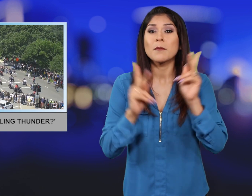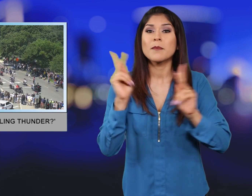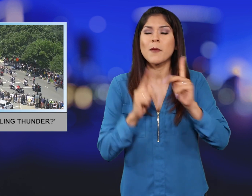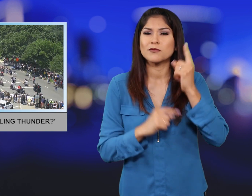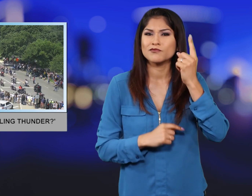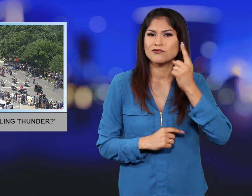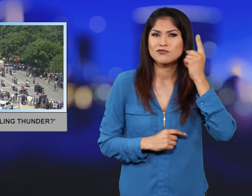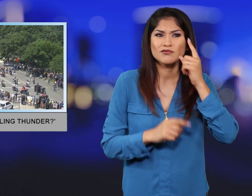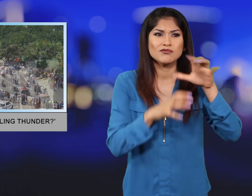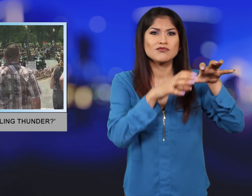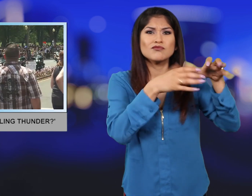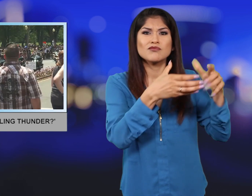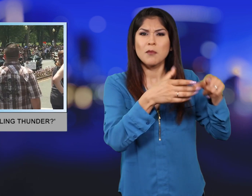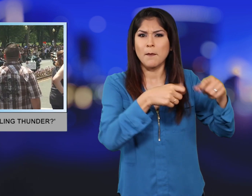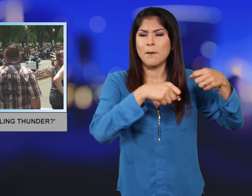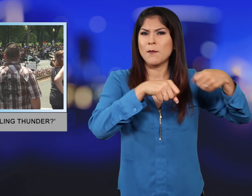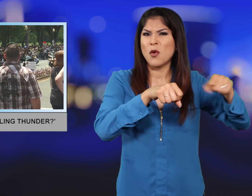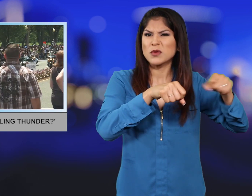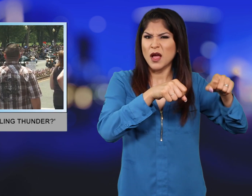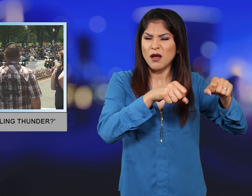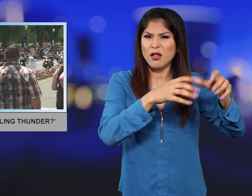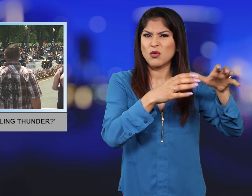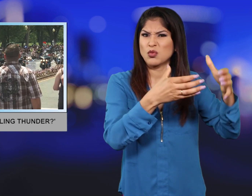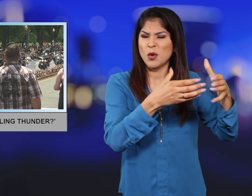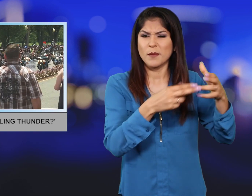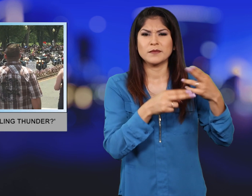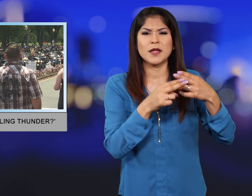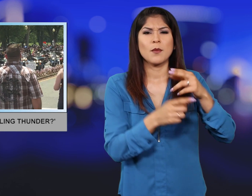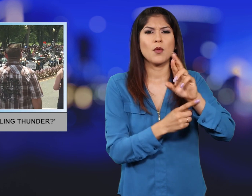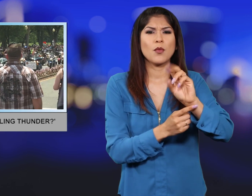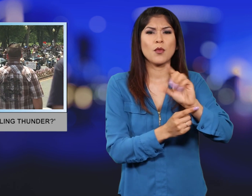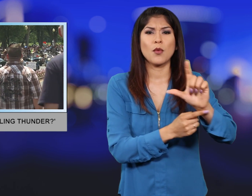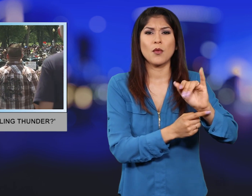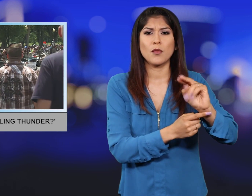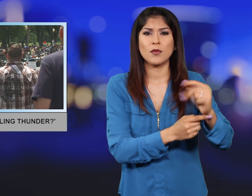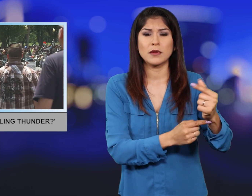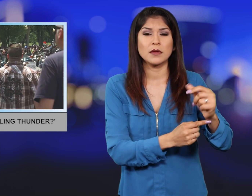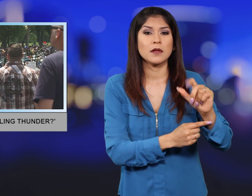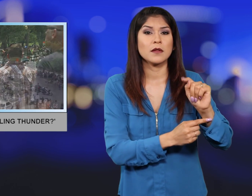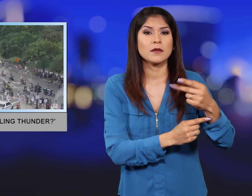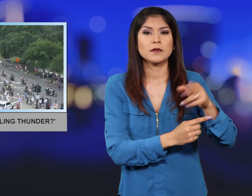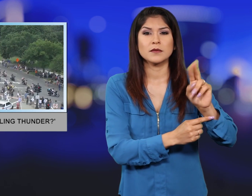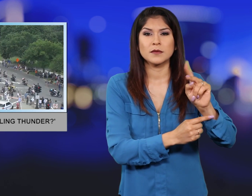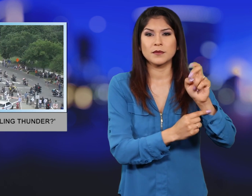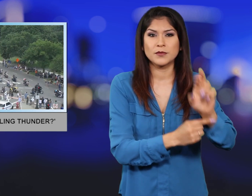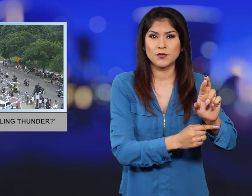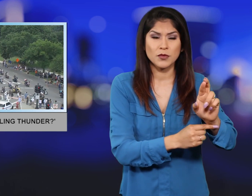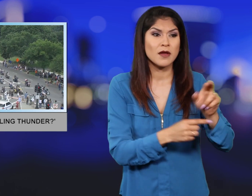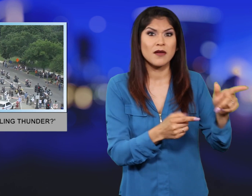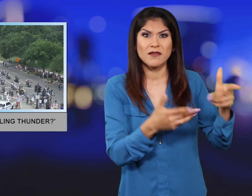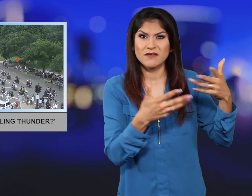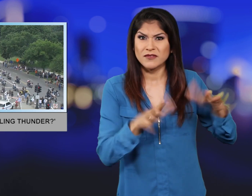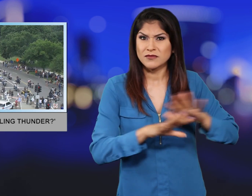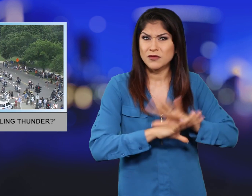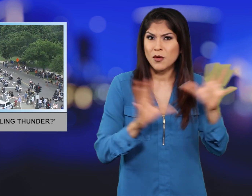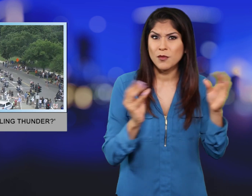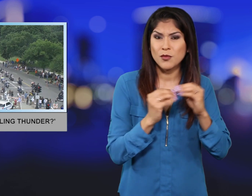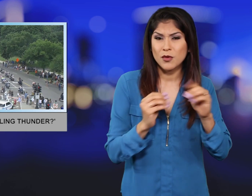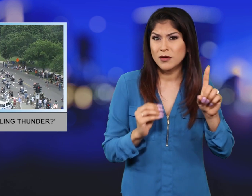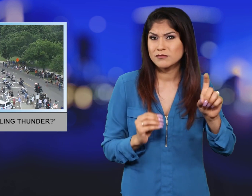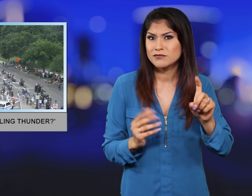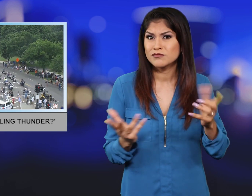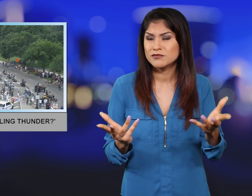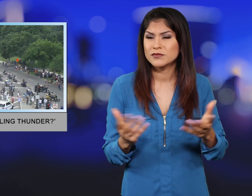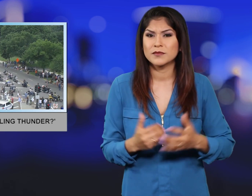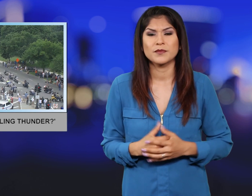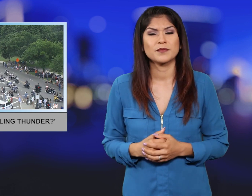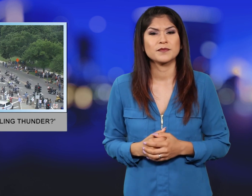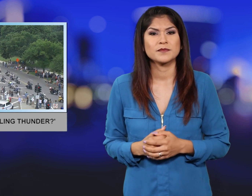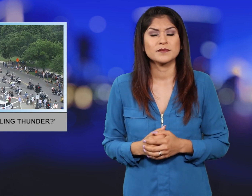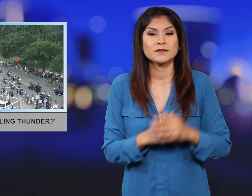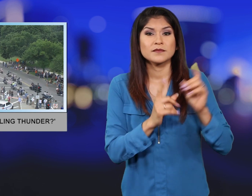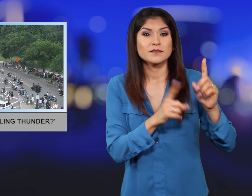Many are wondering if this is the end of "Rolling Thunder?"